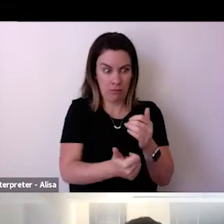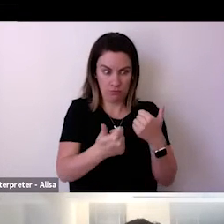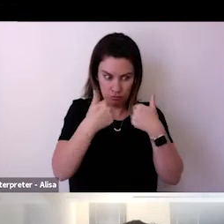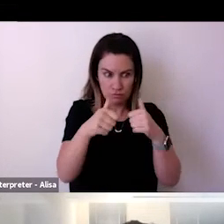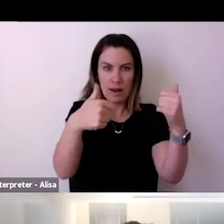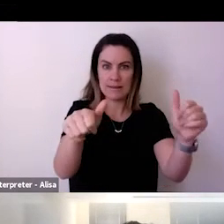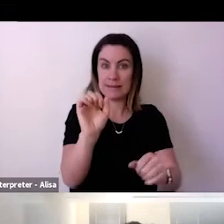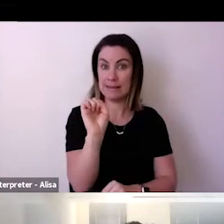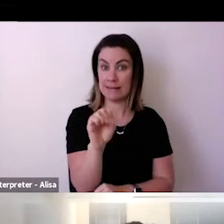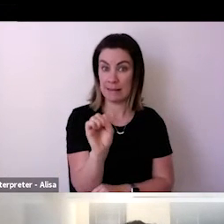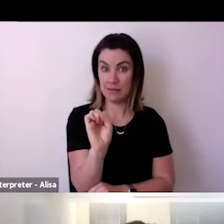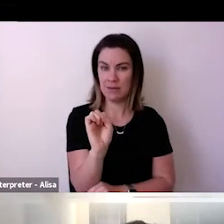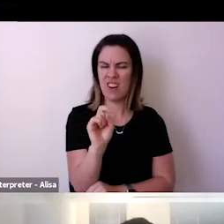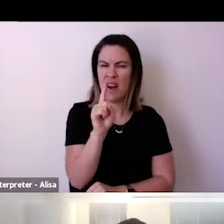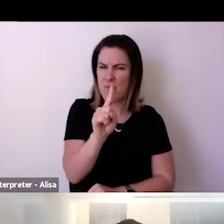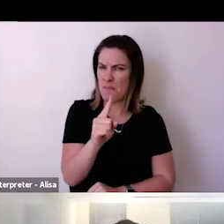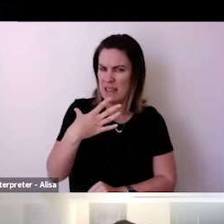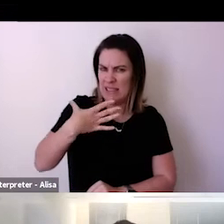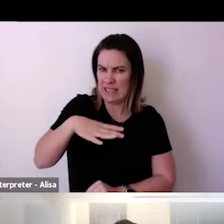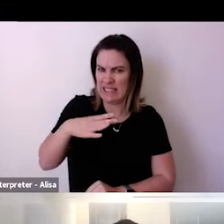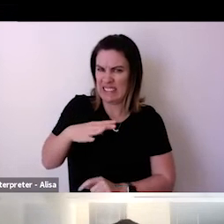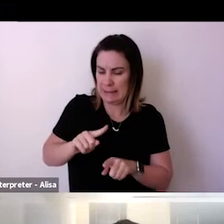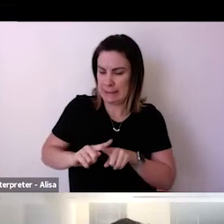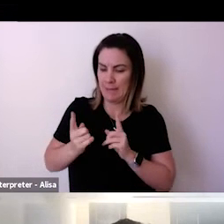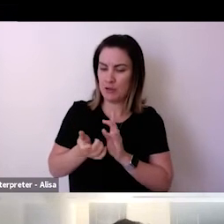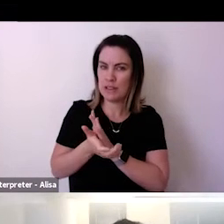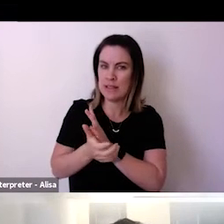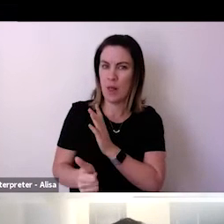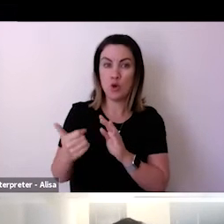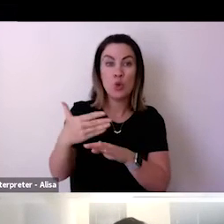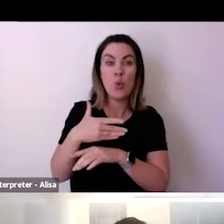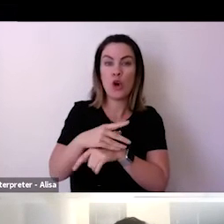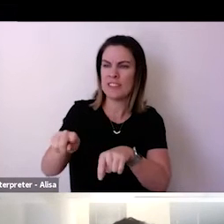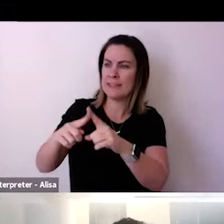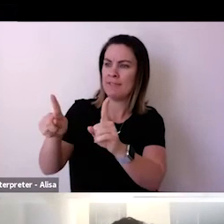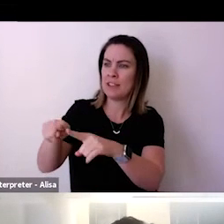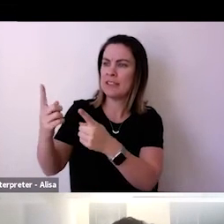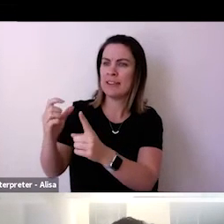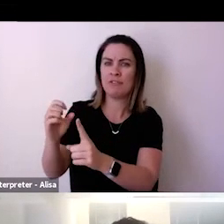But they are looking for skills that were needed to work and into the settings.